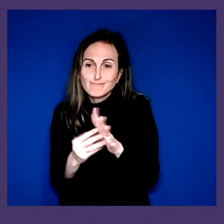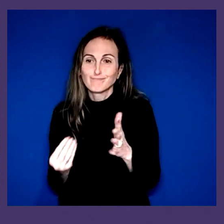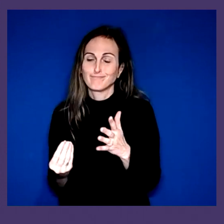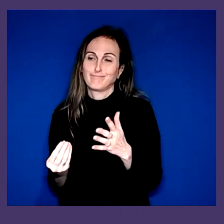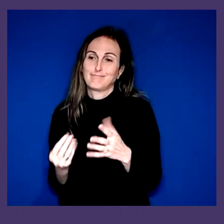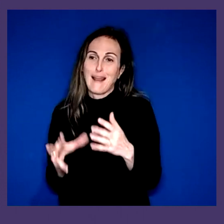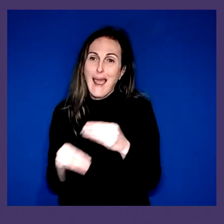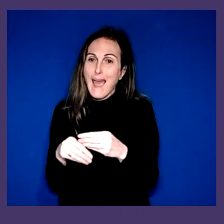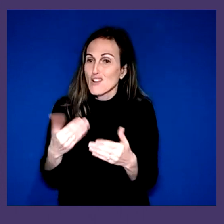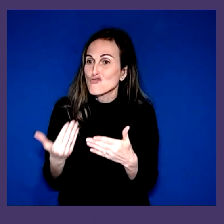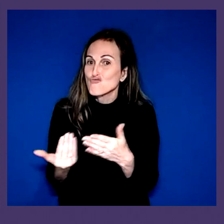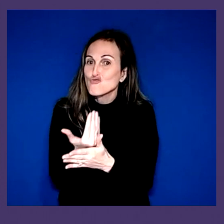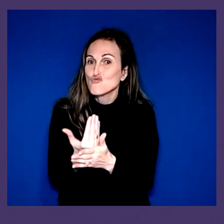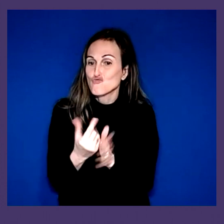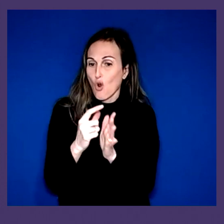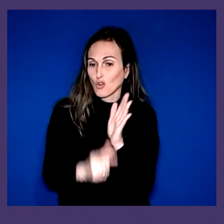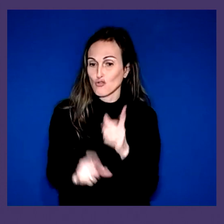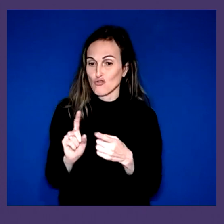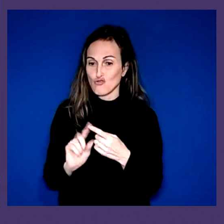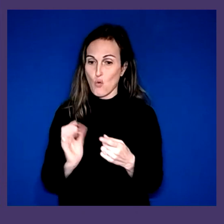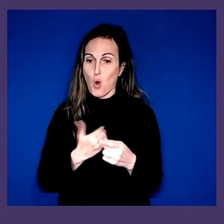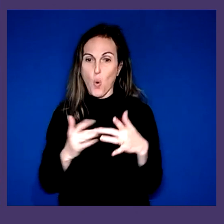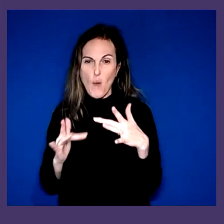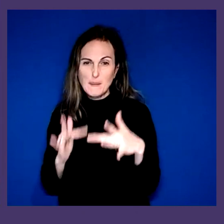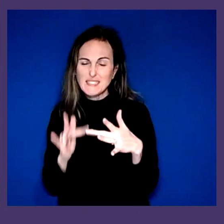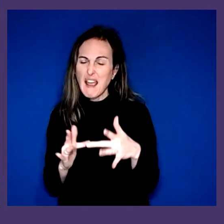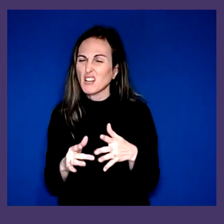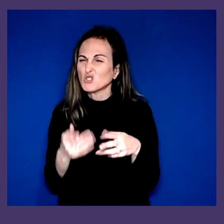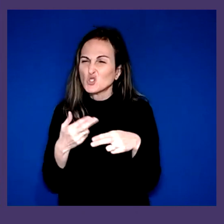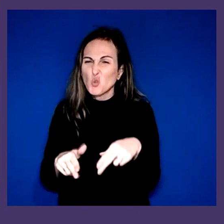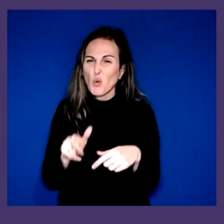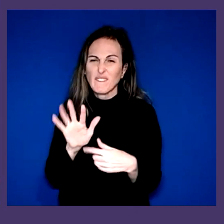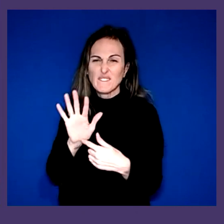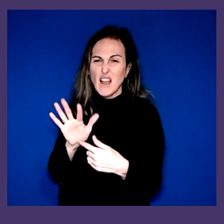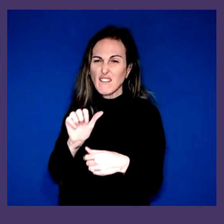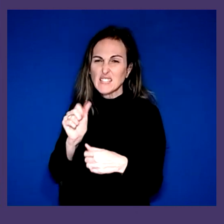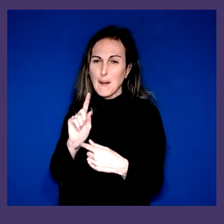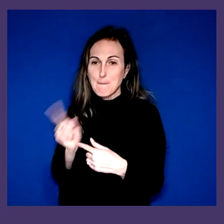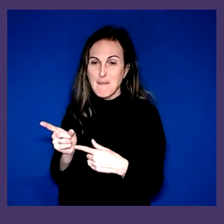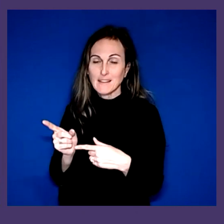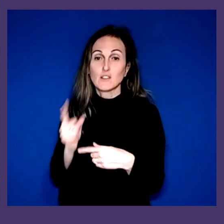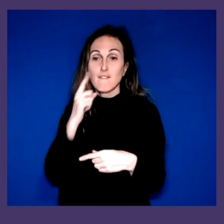the content management system of the website. That enables Signly to extract the text from a site,